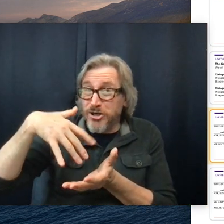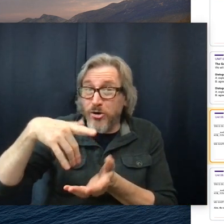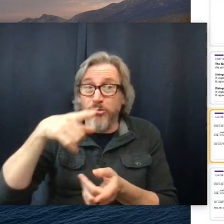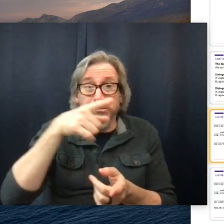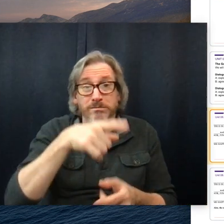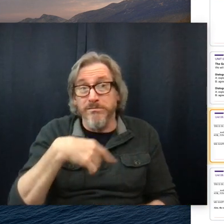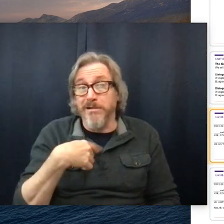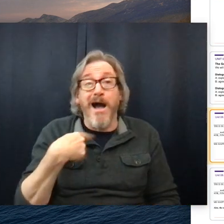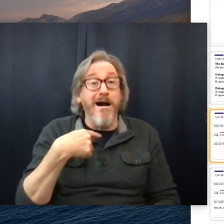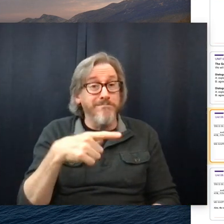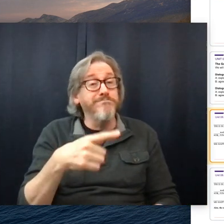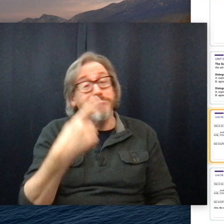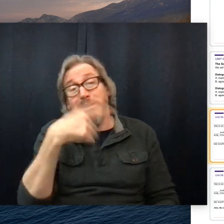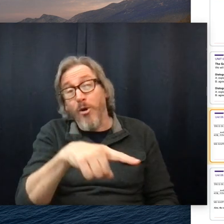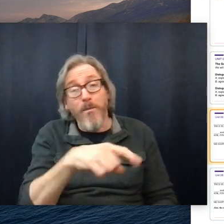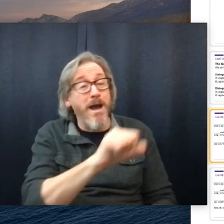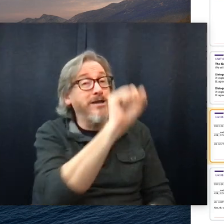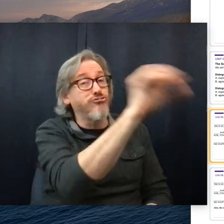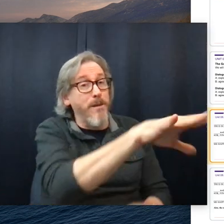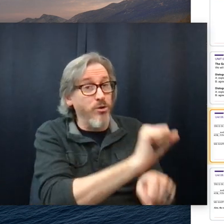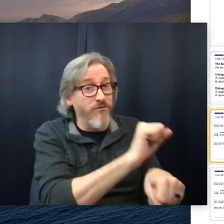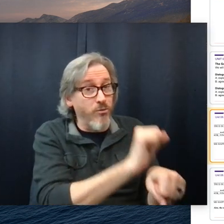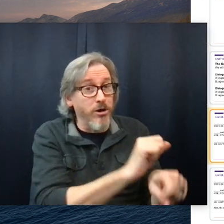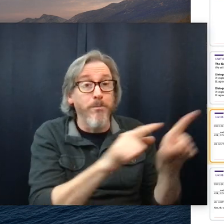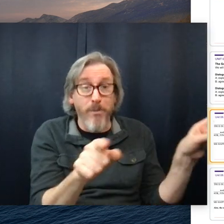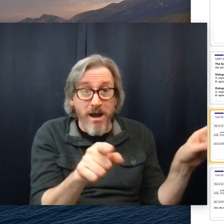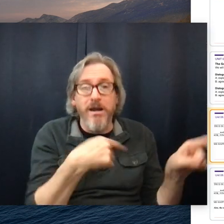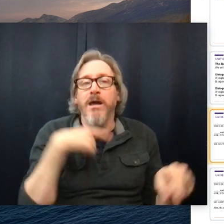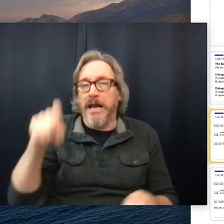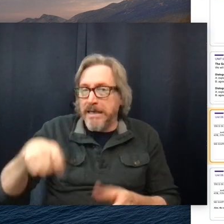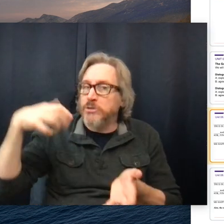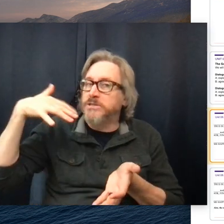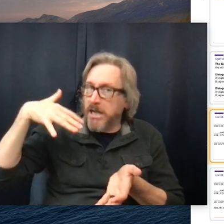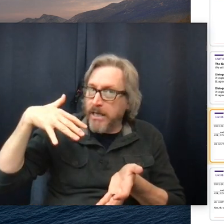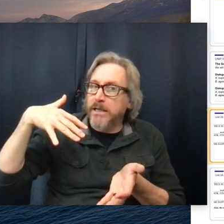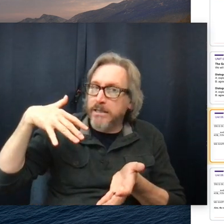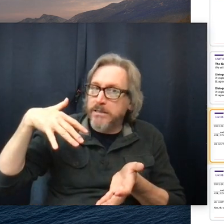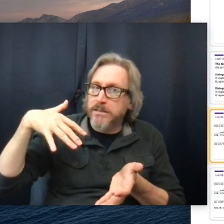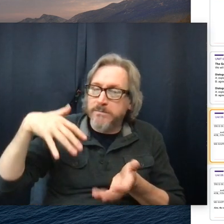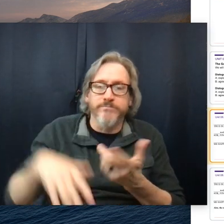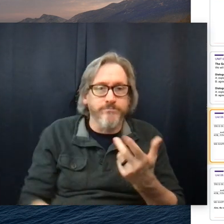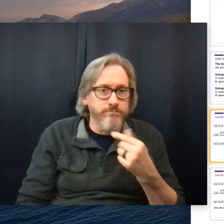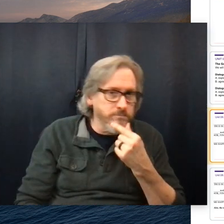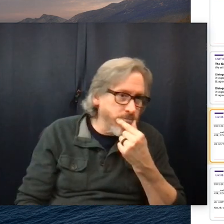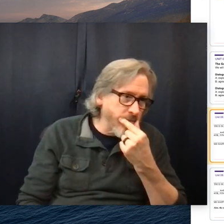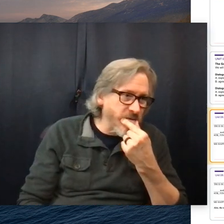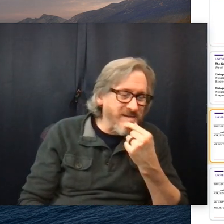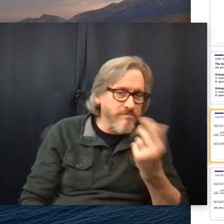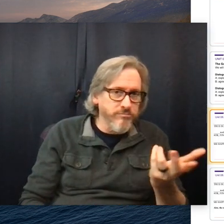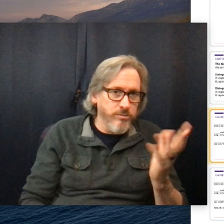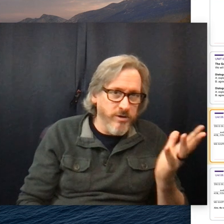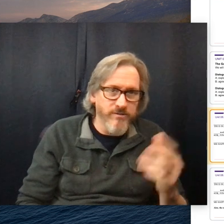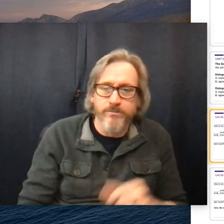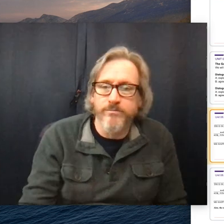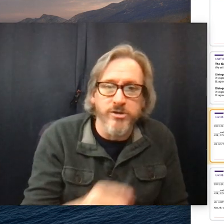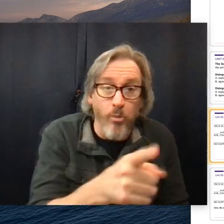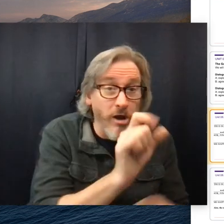so I don't mind dropping you off at work but I need to study so whatever so while